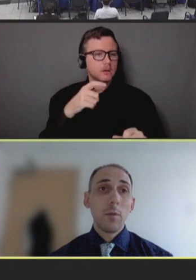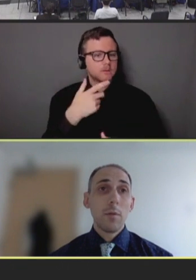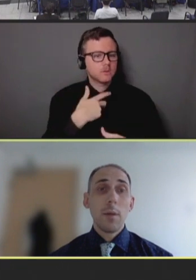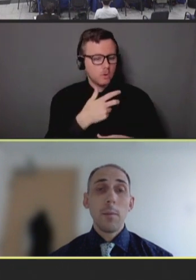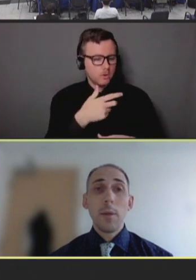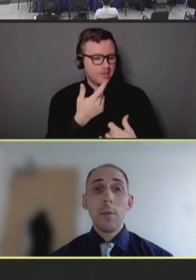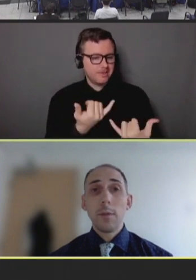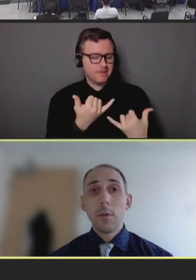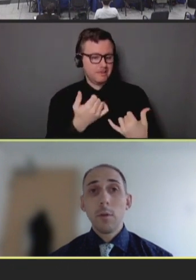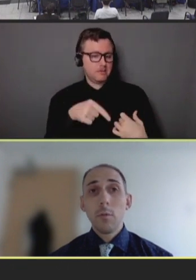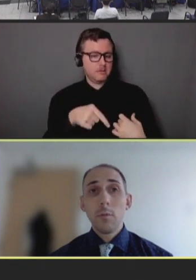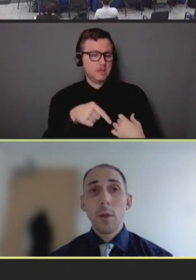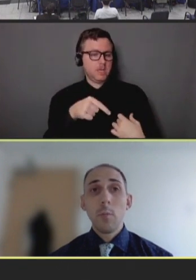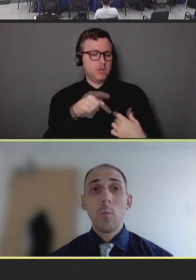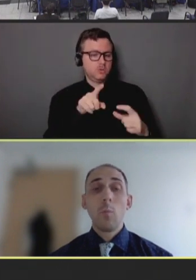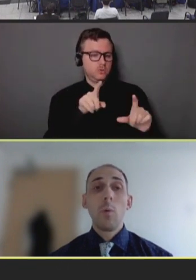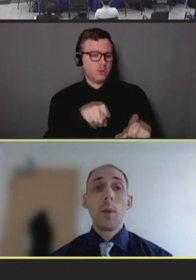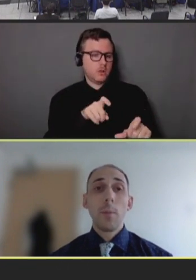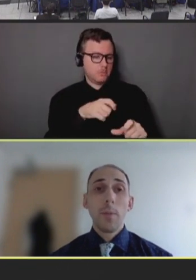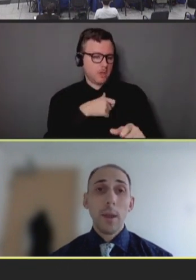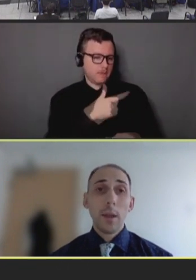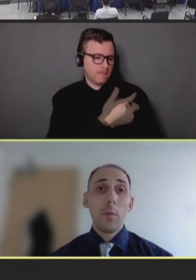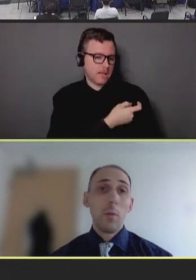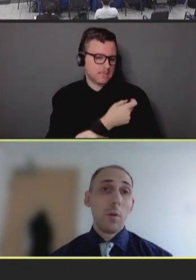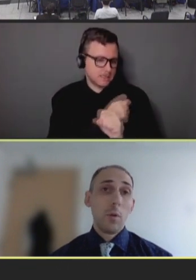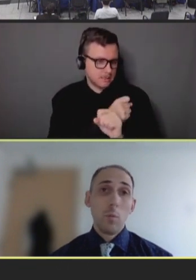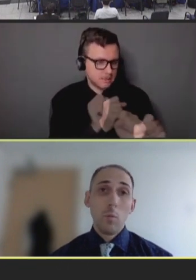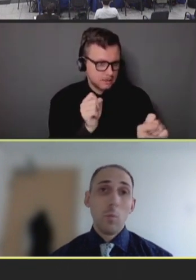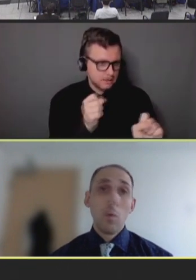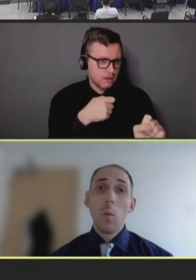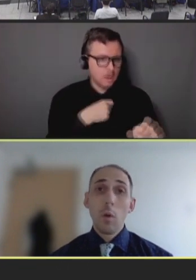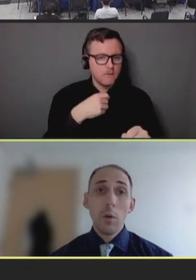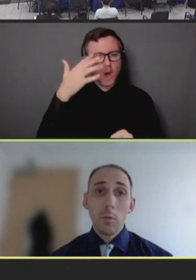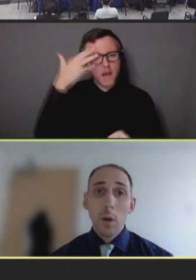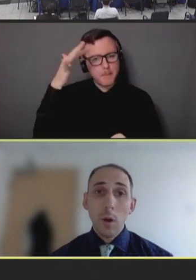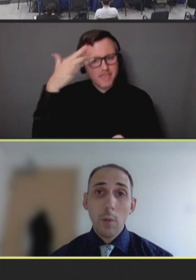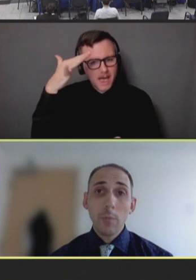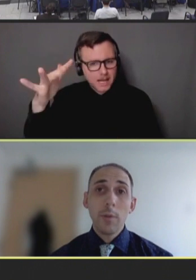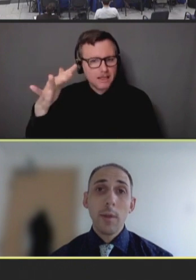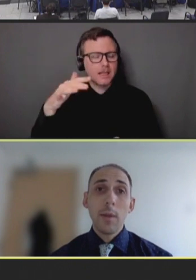By doing so, we would hypothetically -- we learn what works or what harms and then we